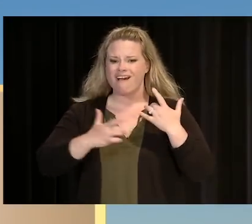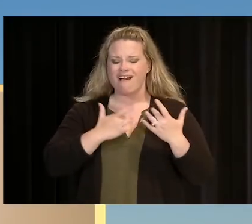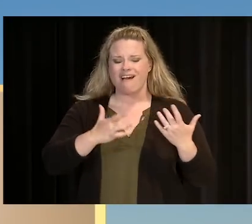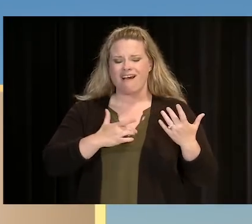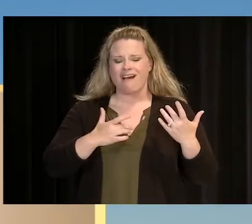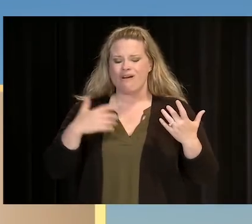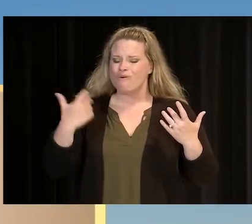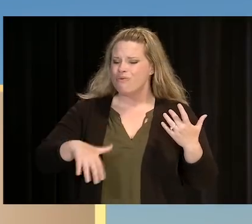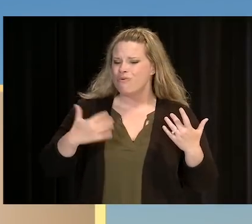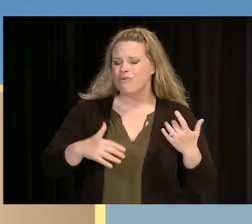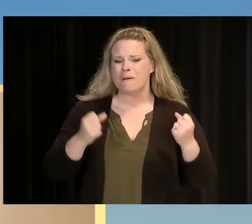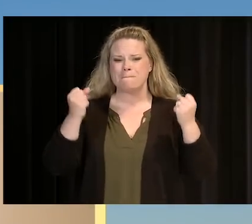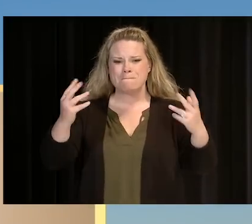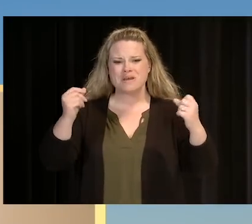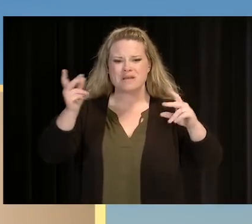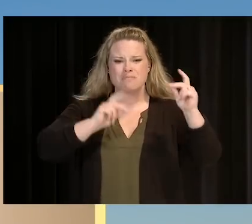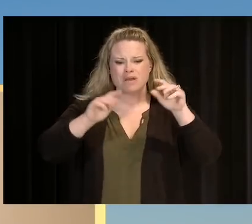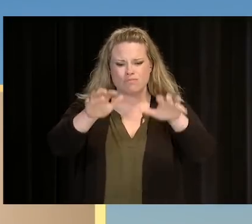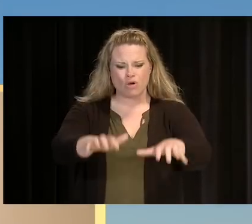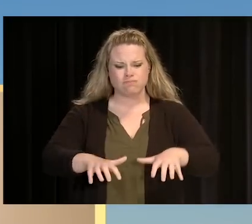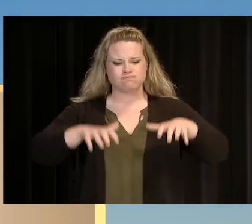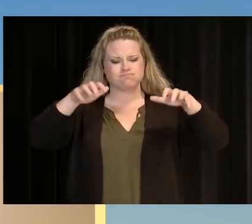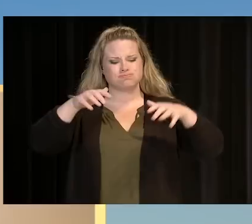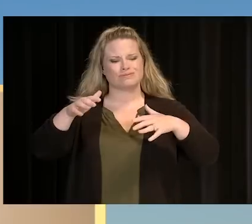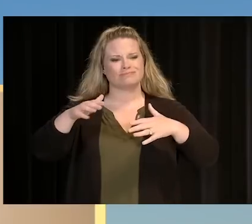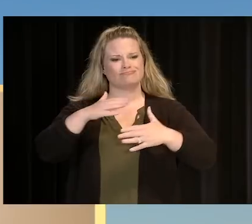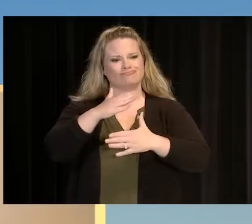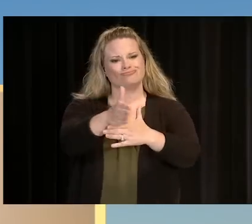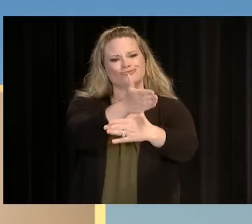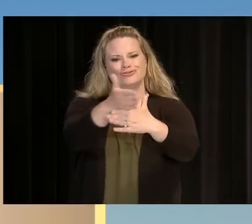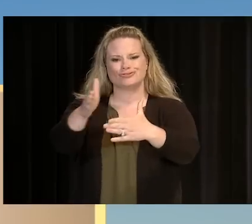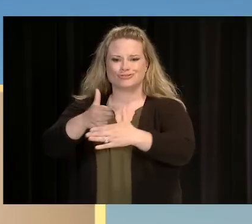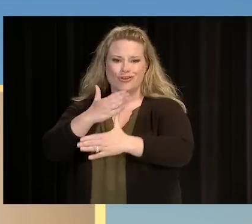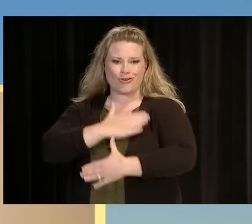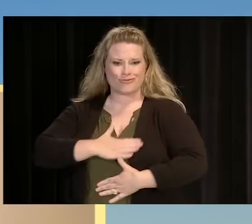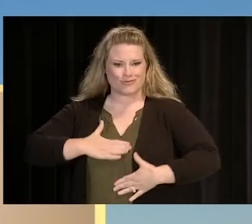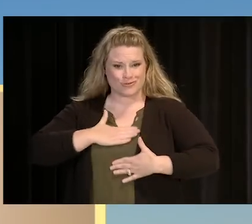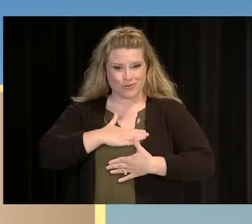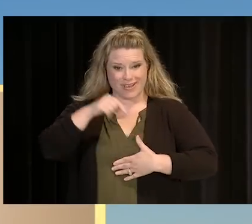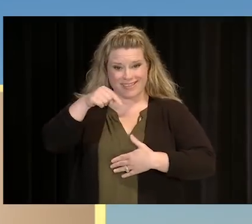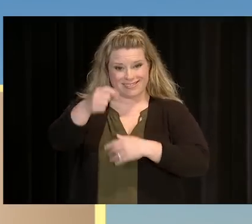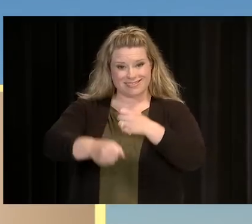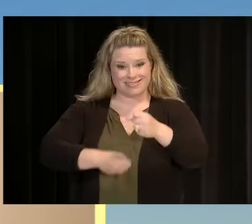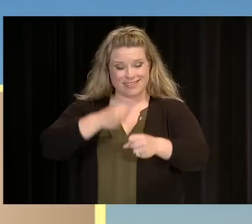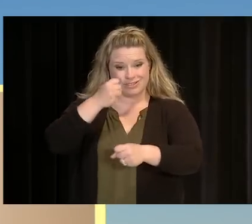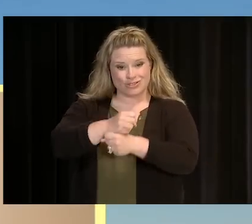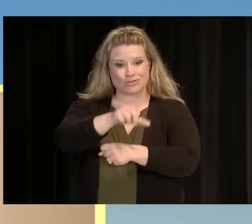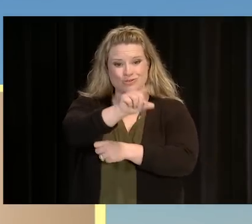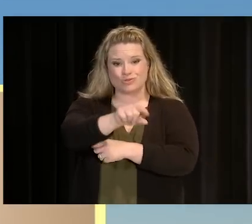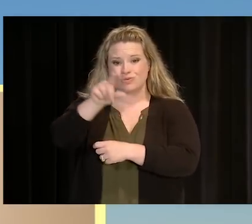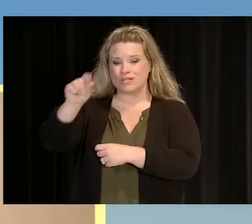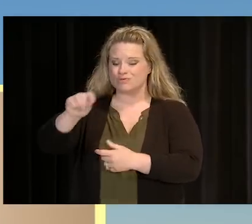OF BEING ENCOURAGED BY A ROOM FULL OF THOUSANDS OF PEOPLE SHARING IN OUR JOY. BUT THIS YEAR, 2020 HAD OTHER THINGS IN STORE.